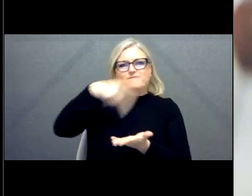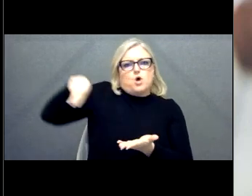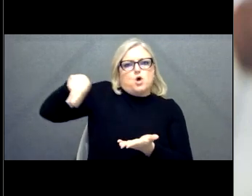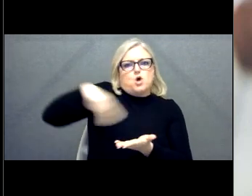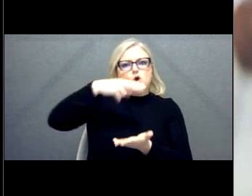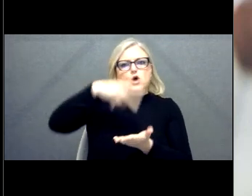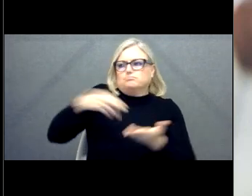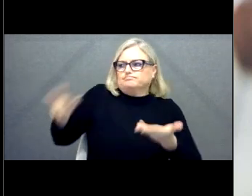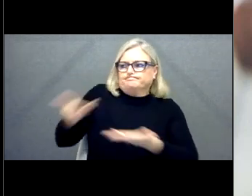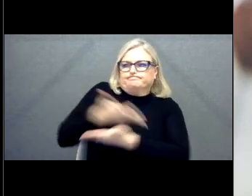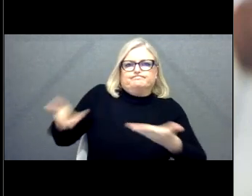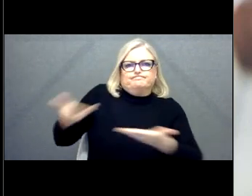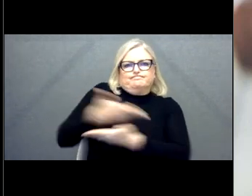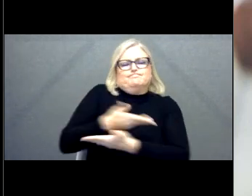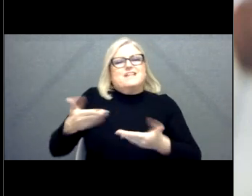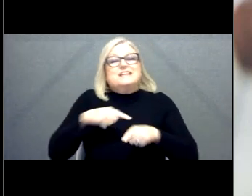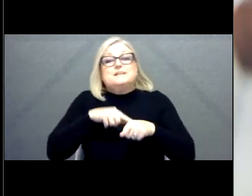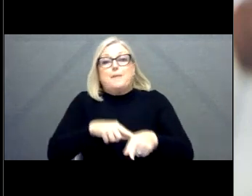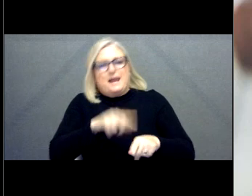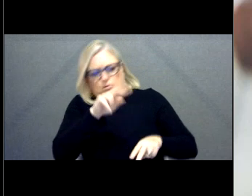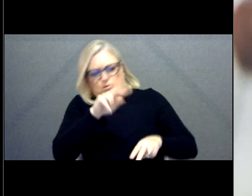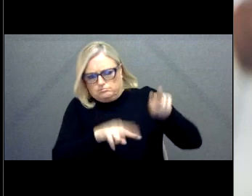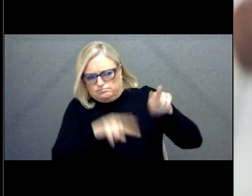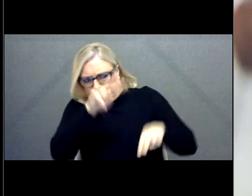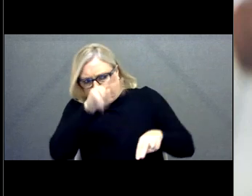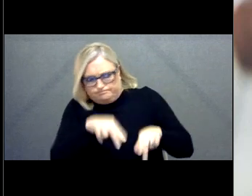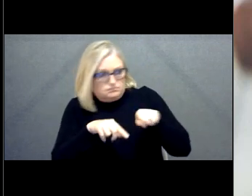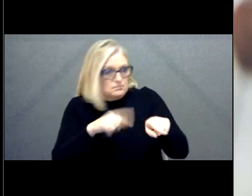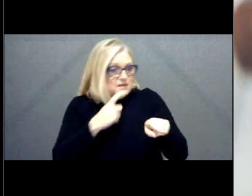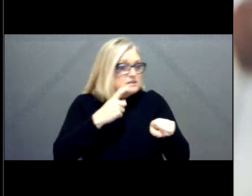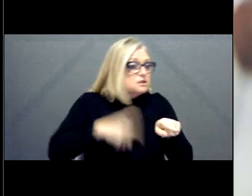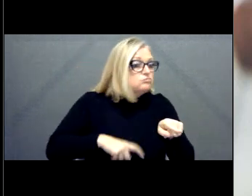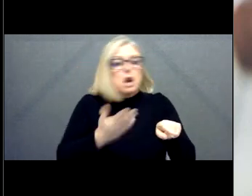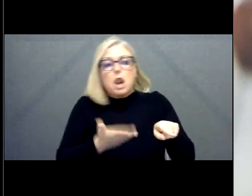perhaps if they are looking at sentencing it might be they go to Court Link and then come to the Drug